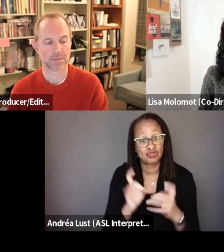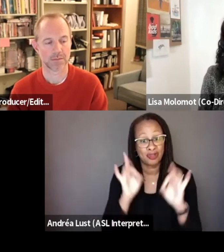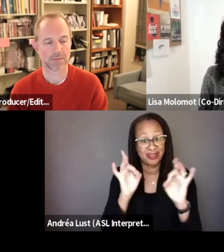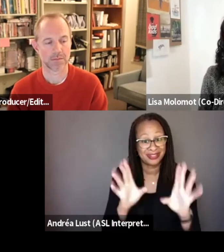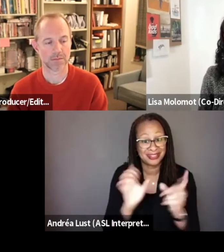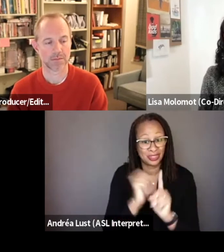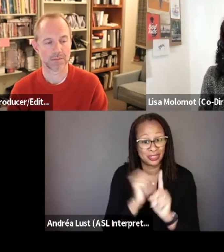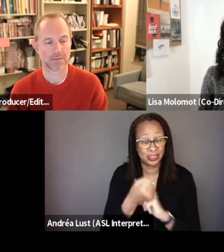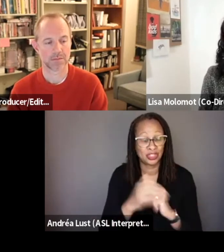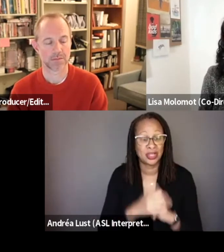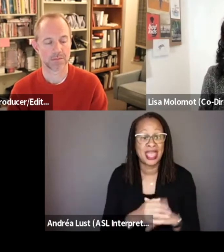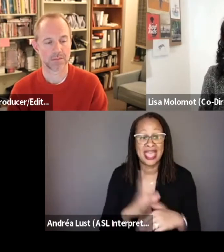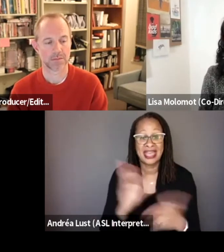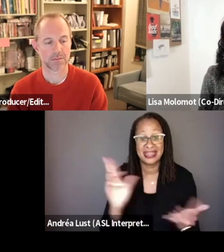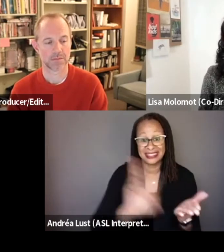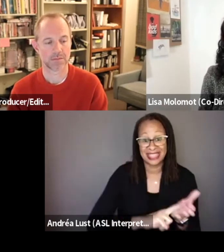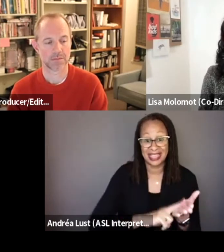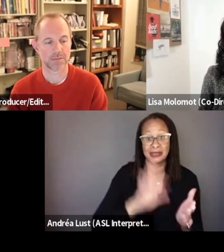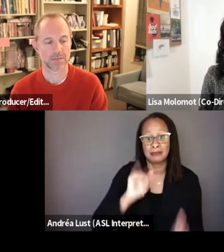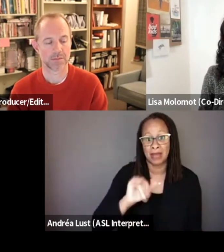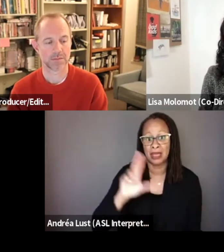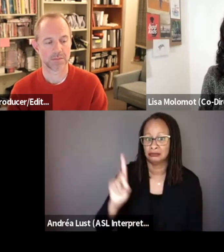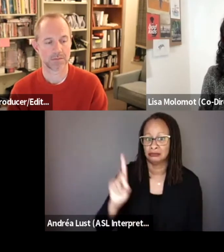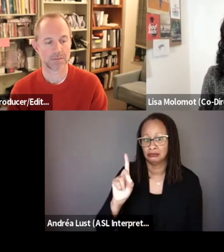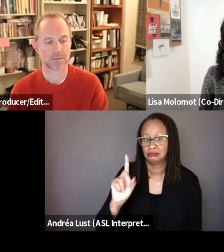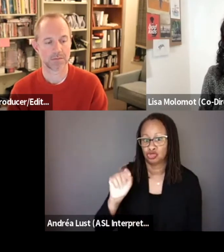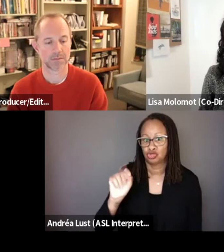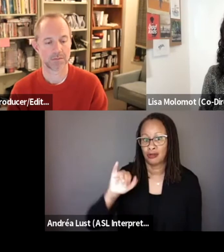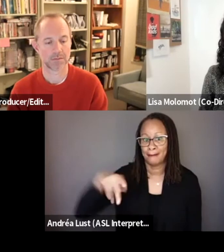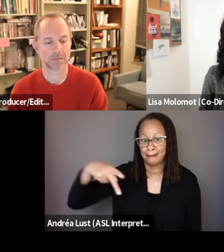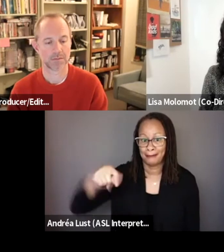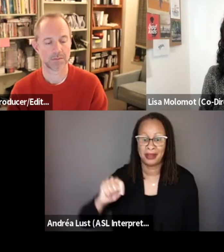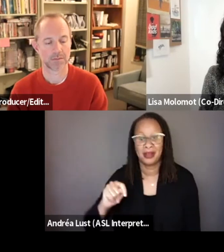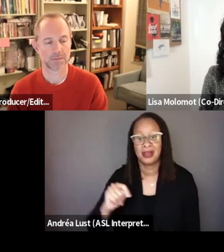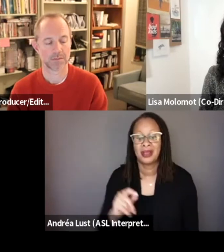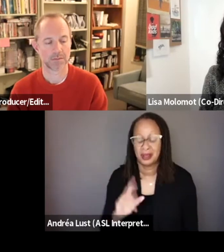And it was actually signed by Donald Trump. And it was a bi-partisan bill.